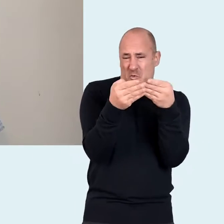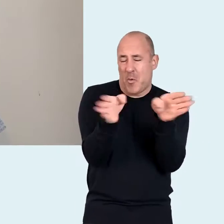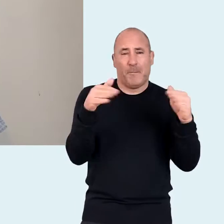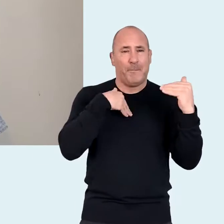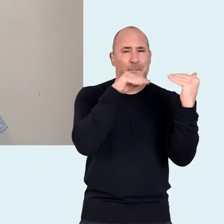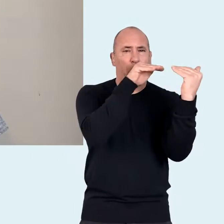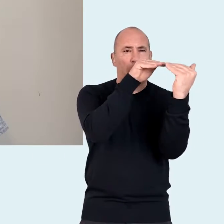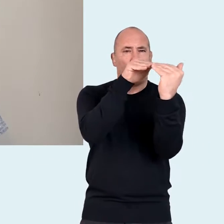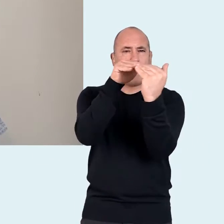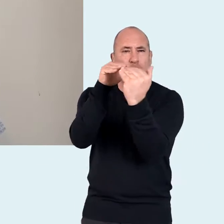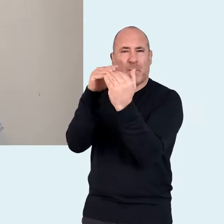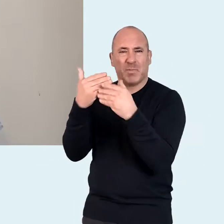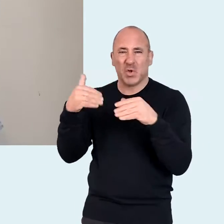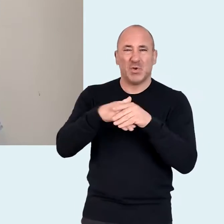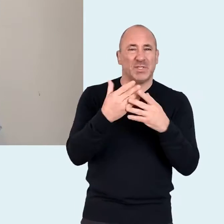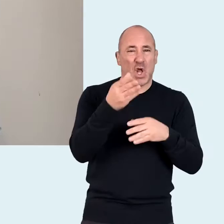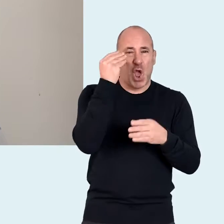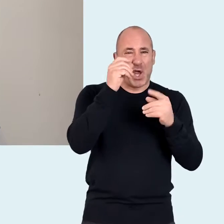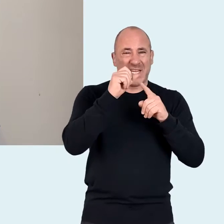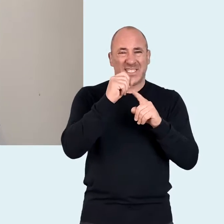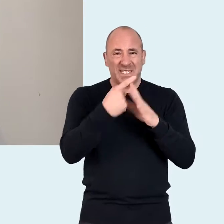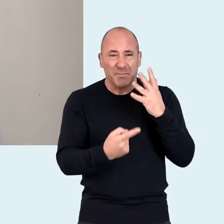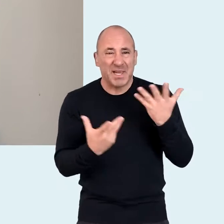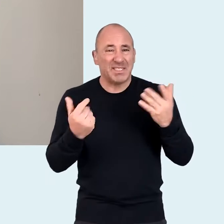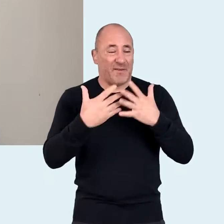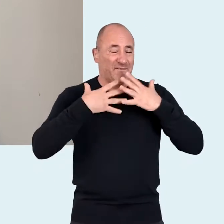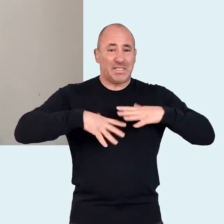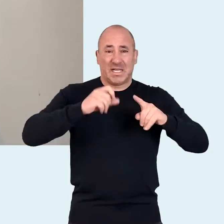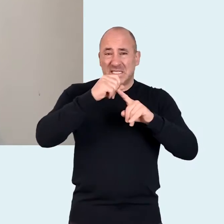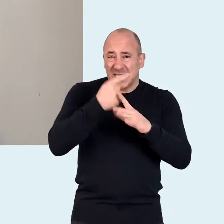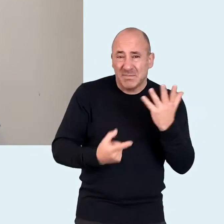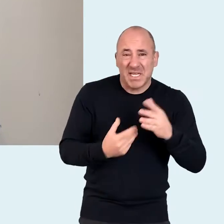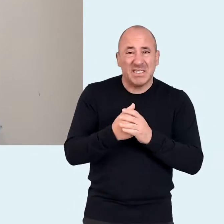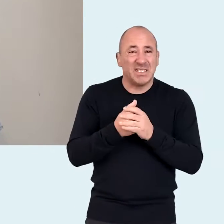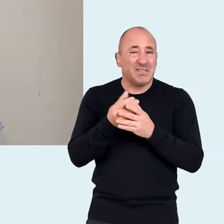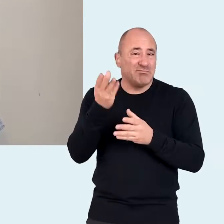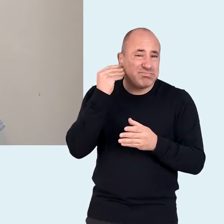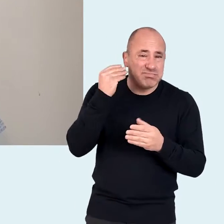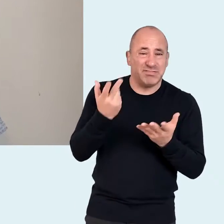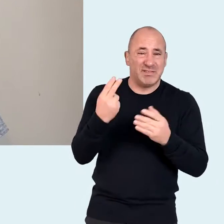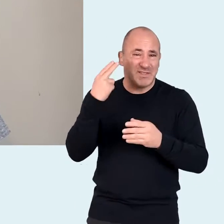needs, including a range of learning disabilities and physical disabilities, hearing and vision